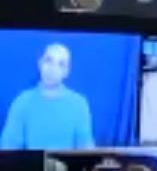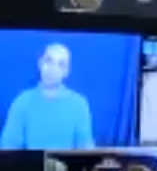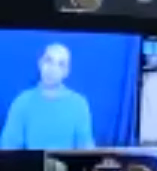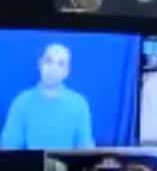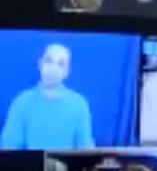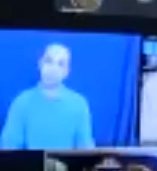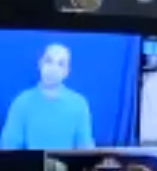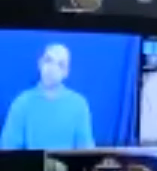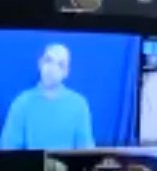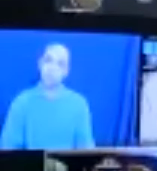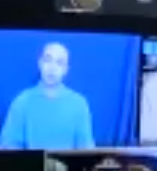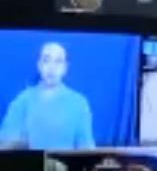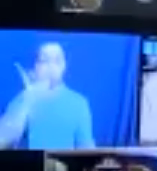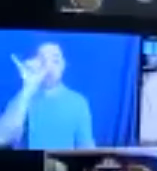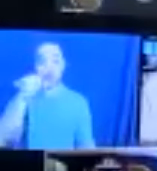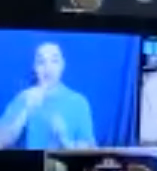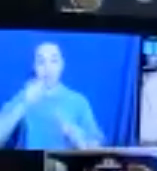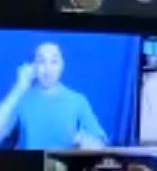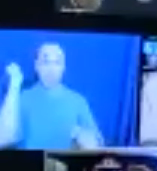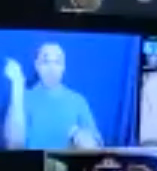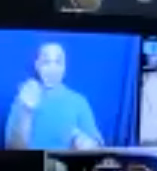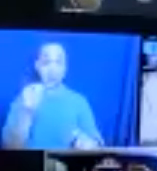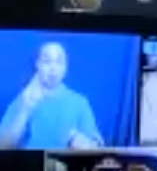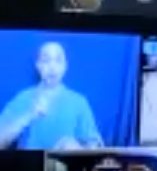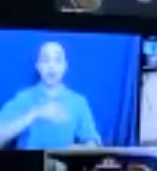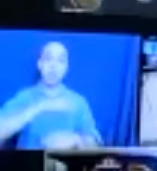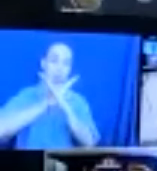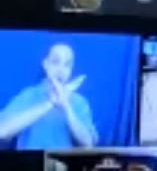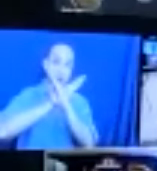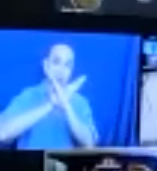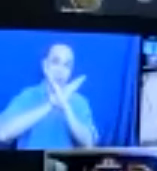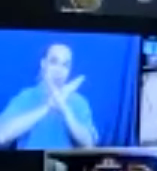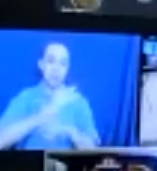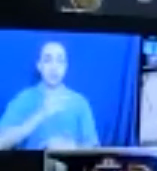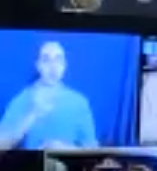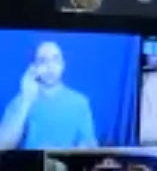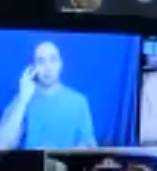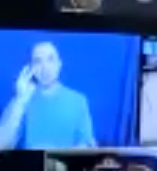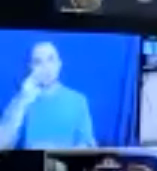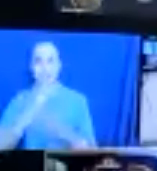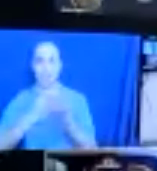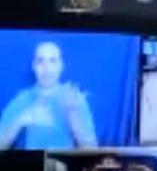DEFLECTION.